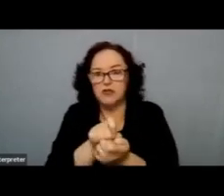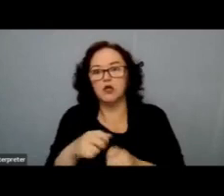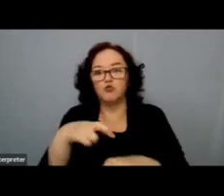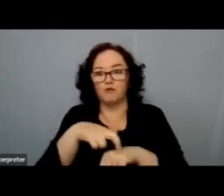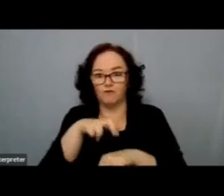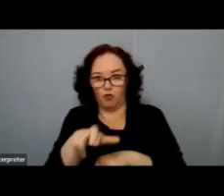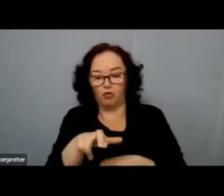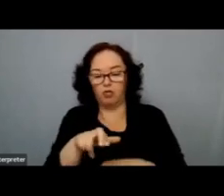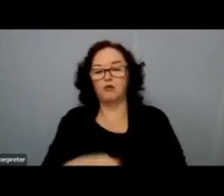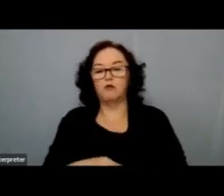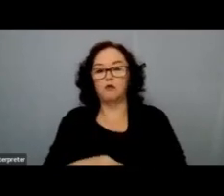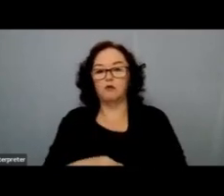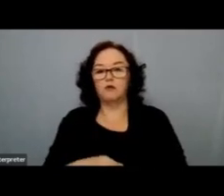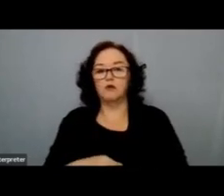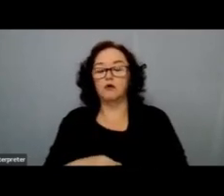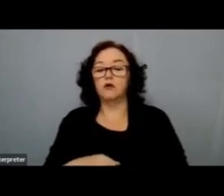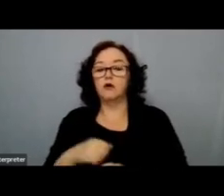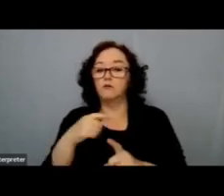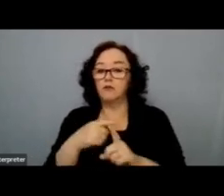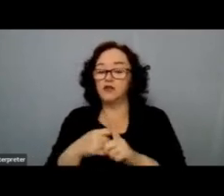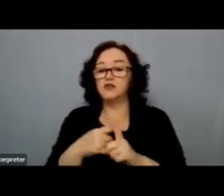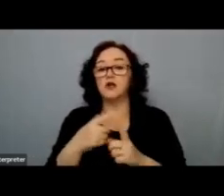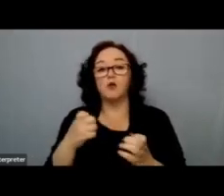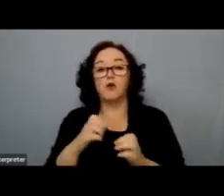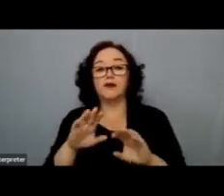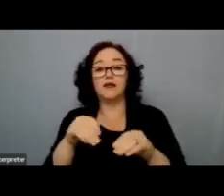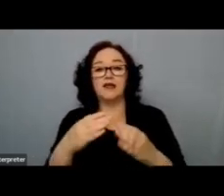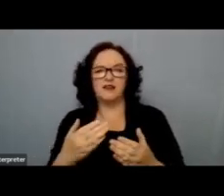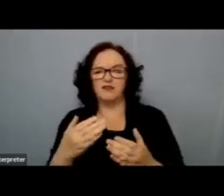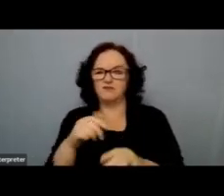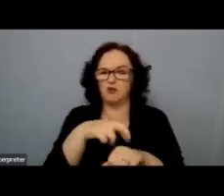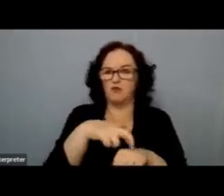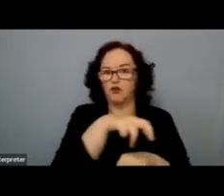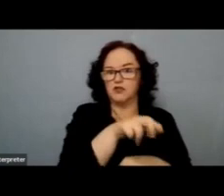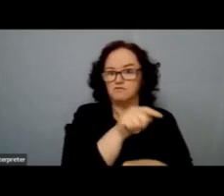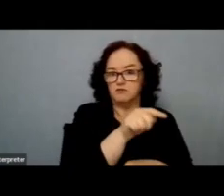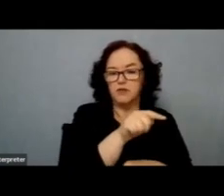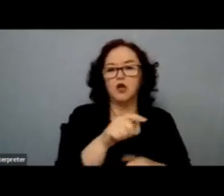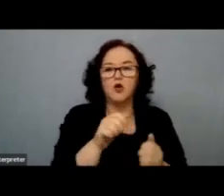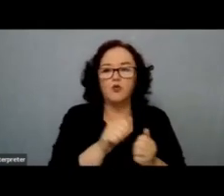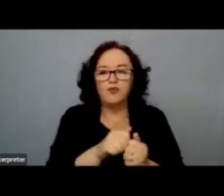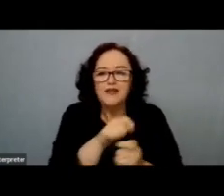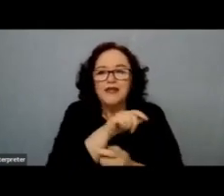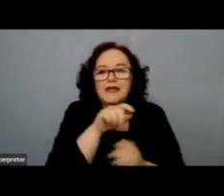want to be referring someone to a symptom specific specialist. And all of these documents here